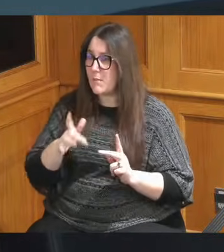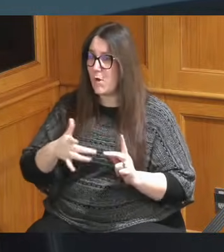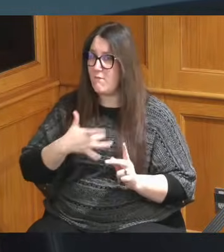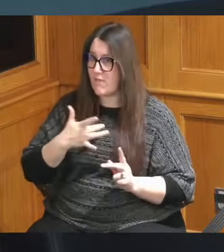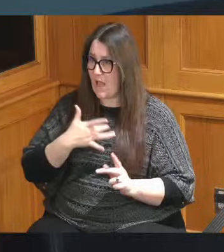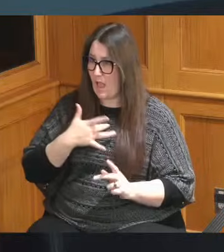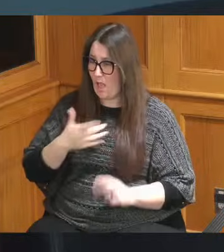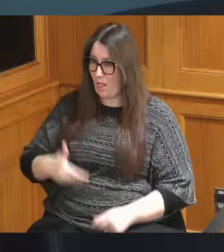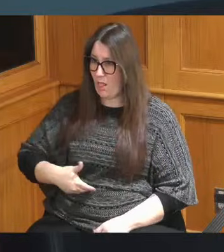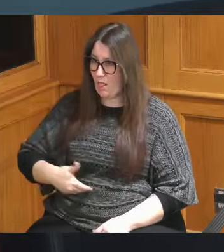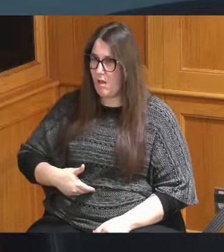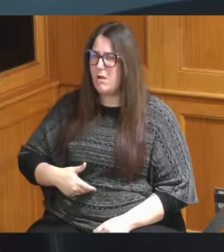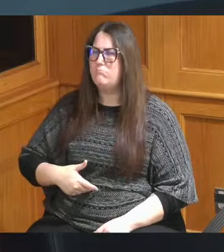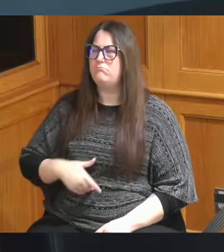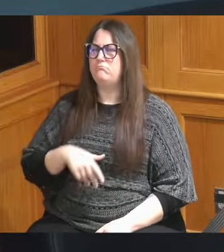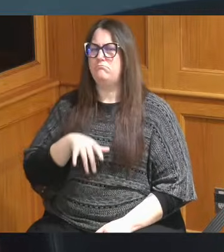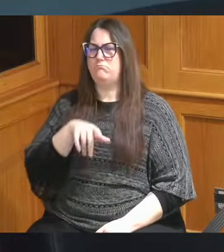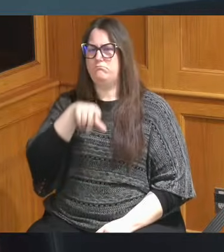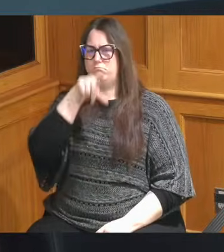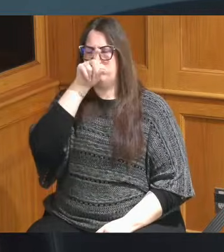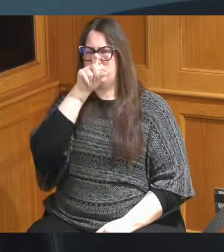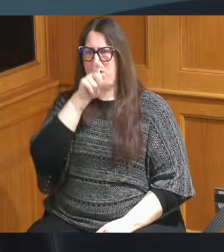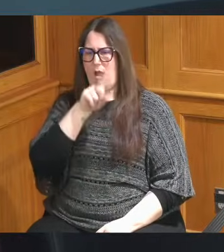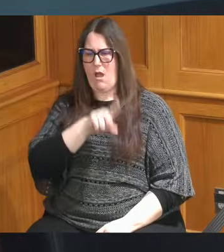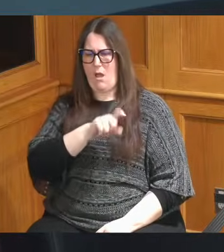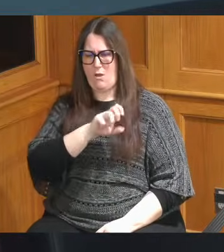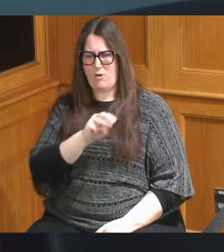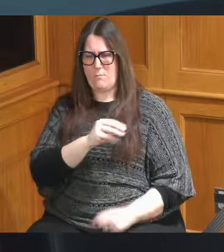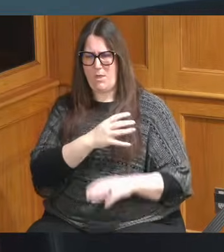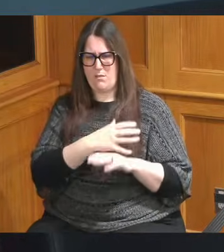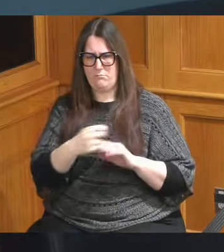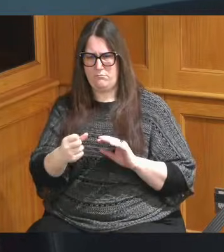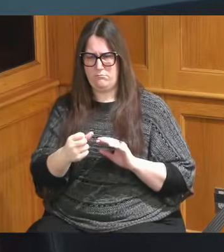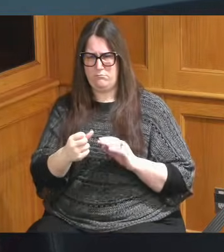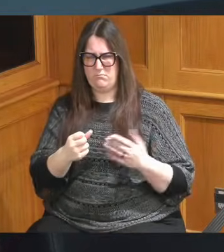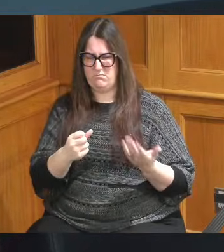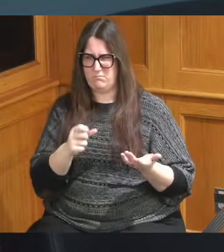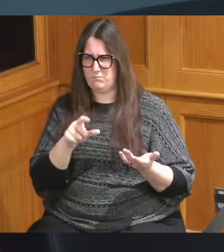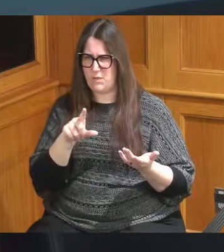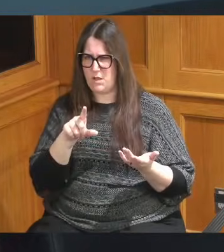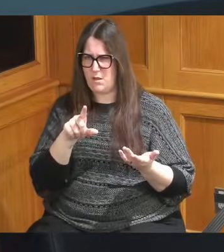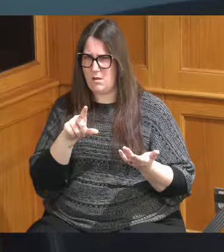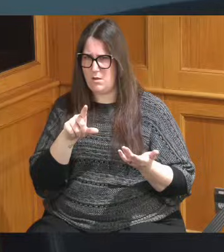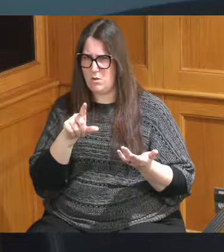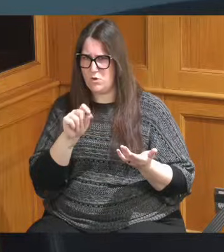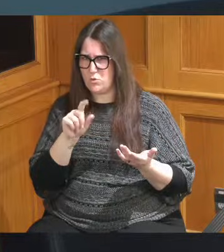we done run out of $100 million. That's 2025 of December. By the way, it's not just 100 million.